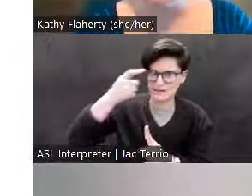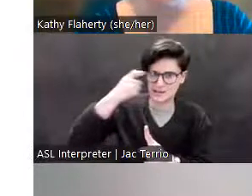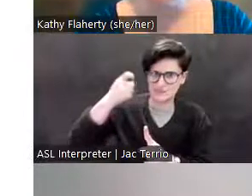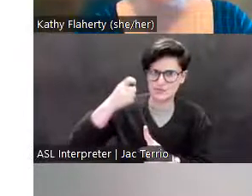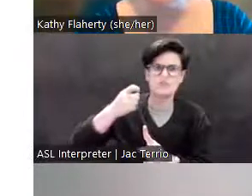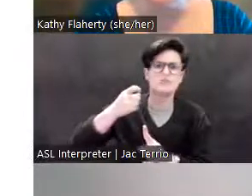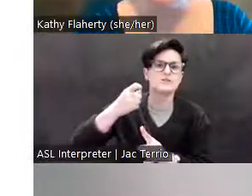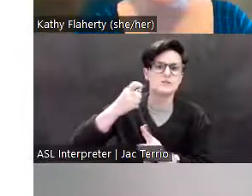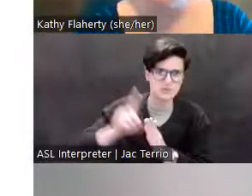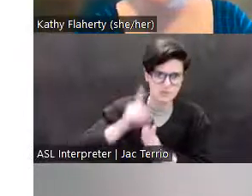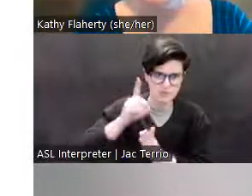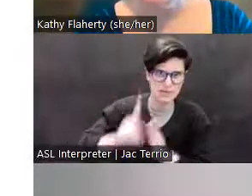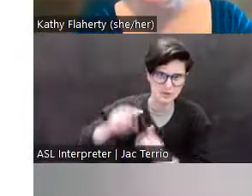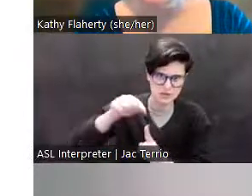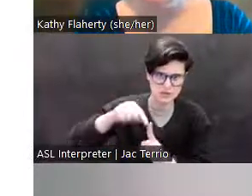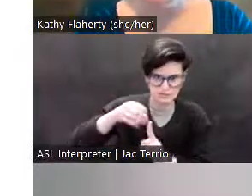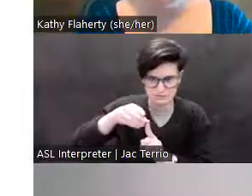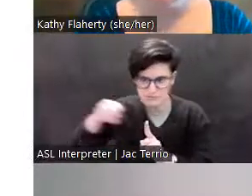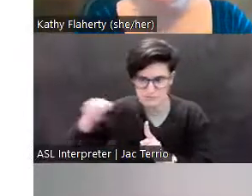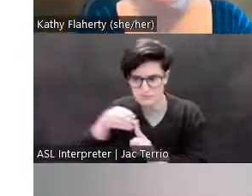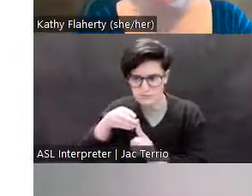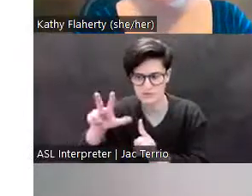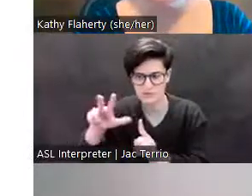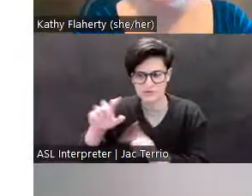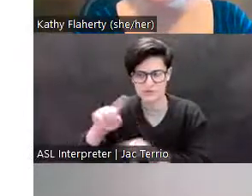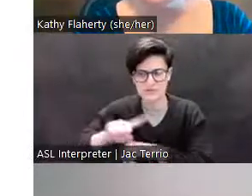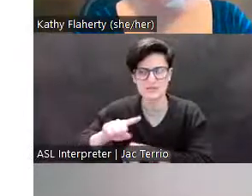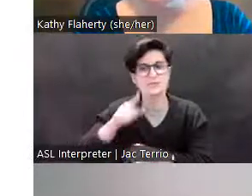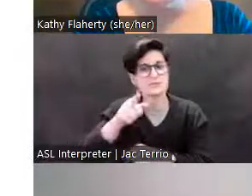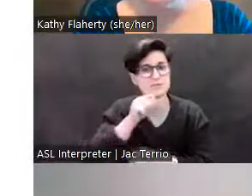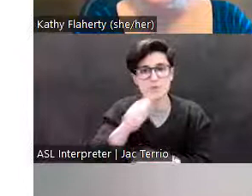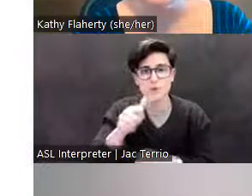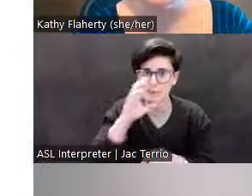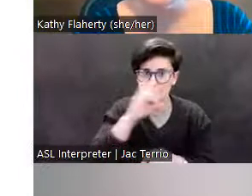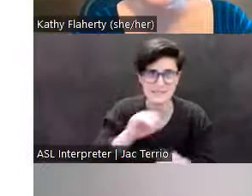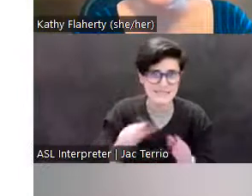those deadlines, and ideally consulting with an attorney regarding your deadline and your